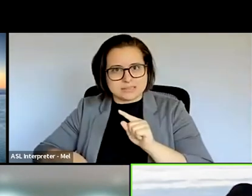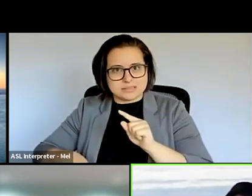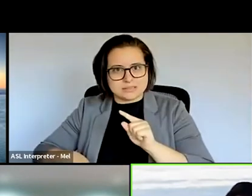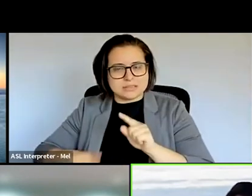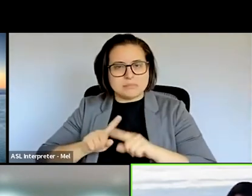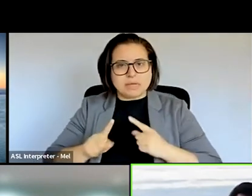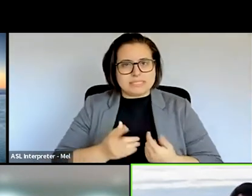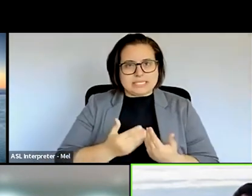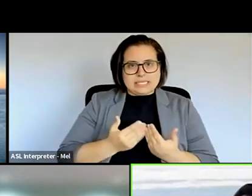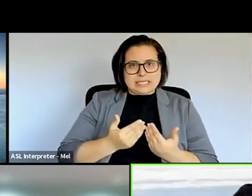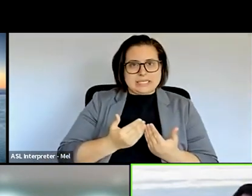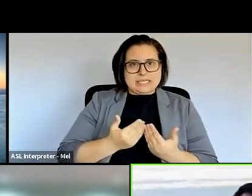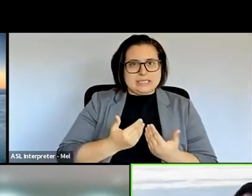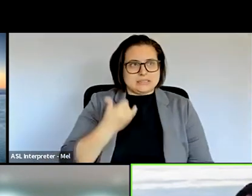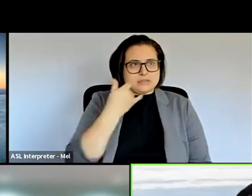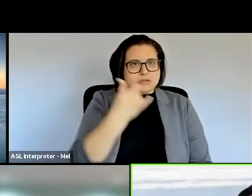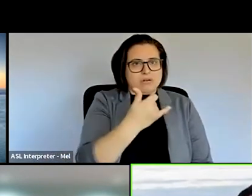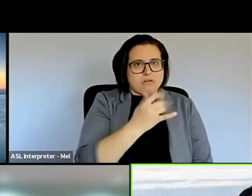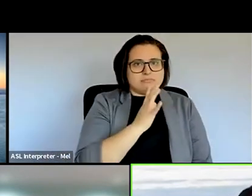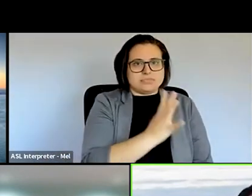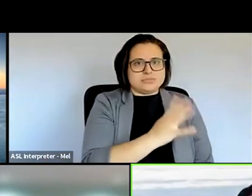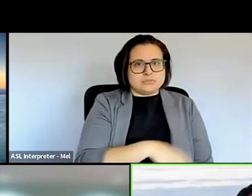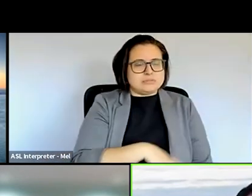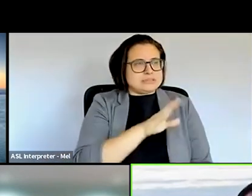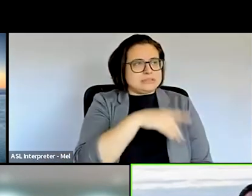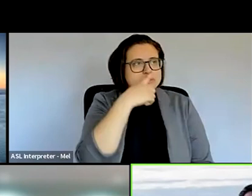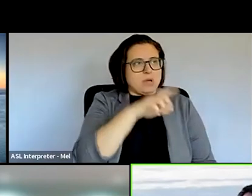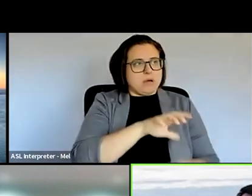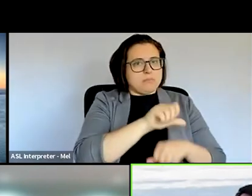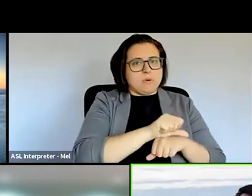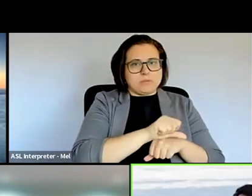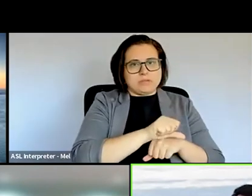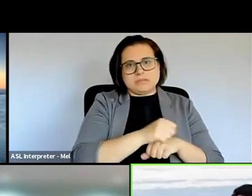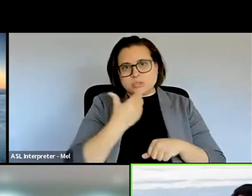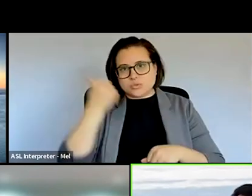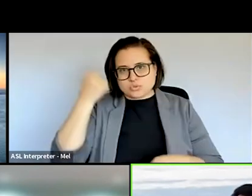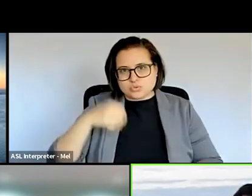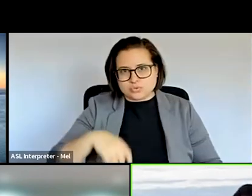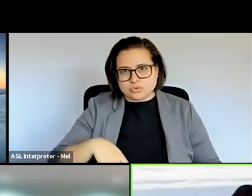their language about the fact that they want an appointment and I think that we just have to go